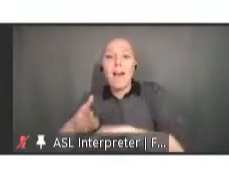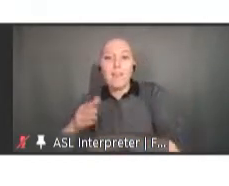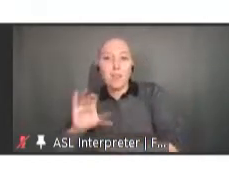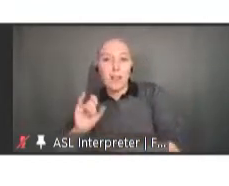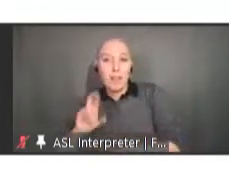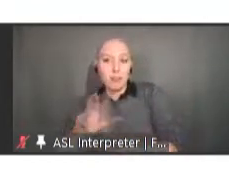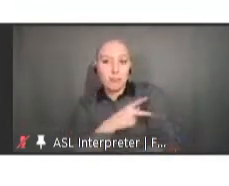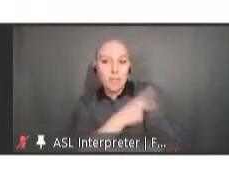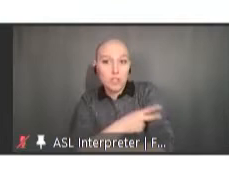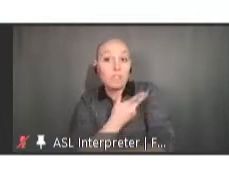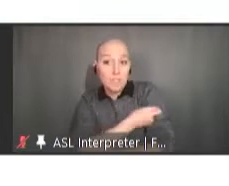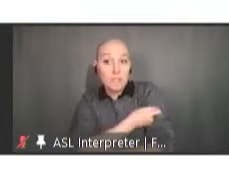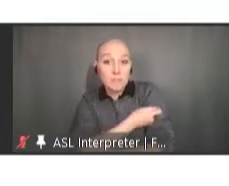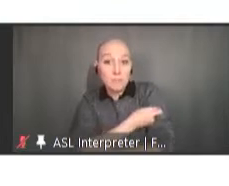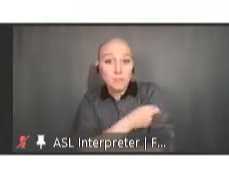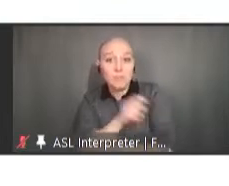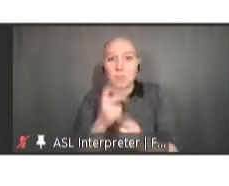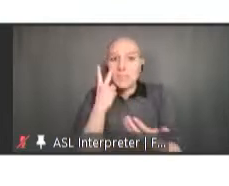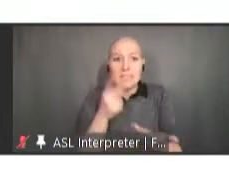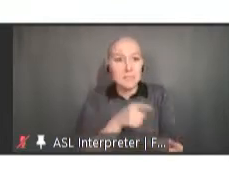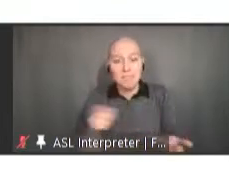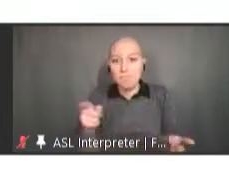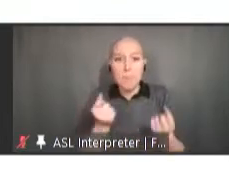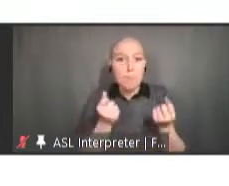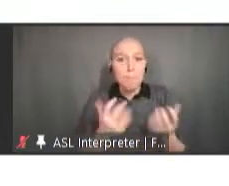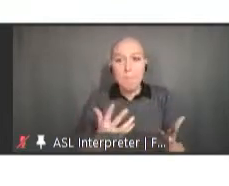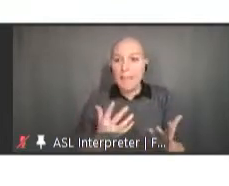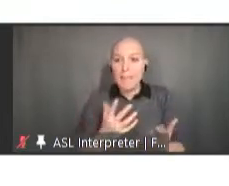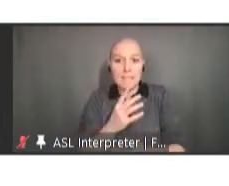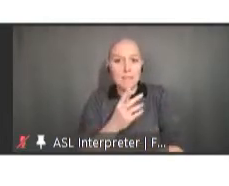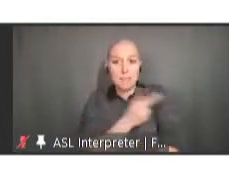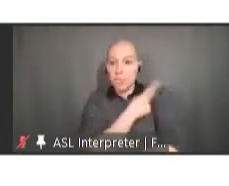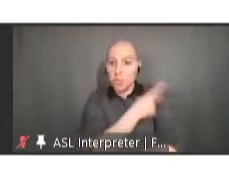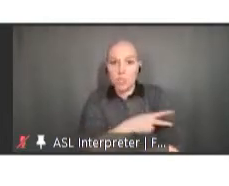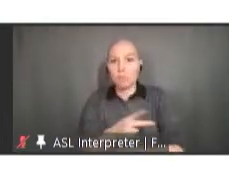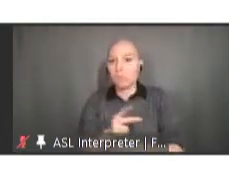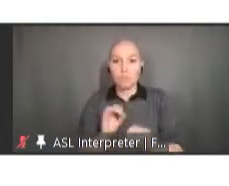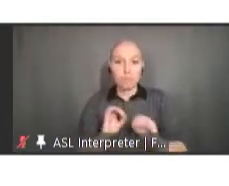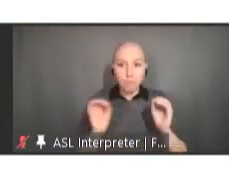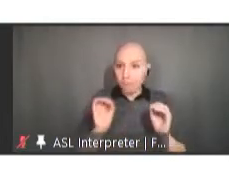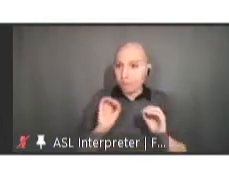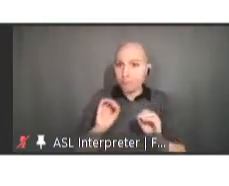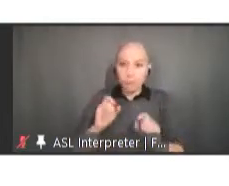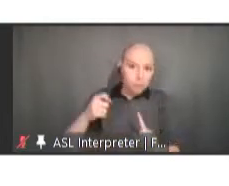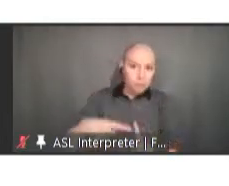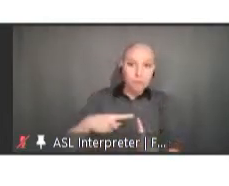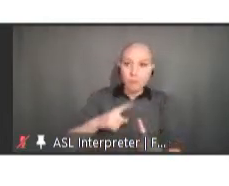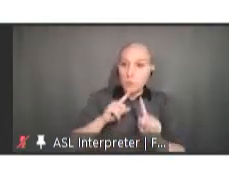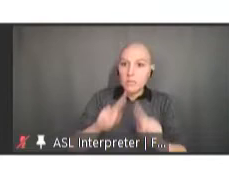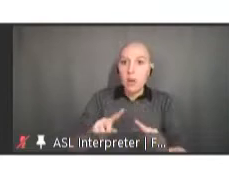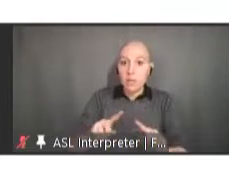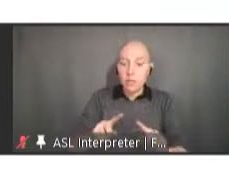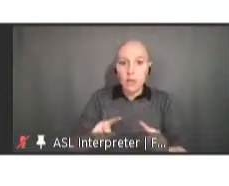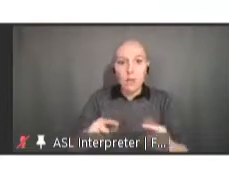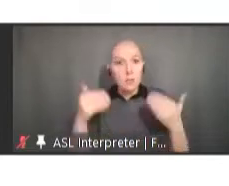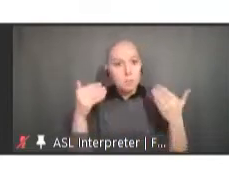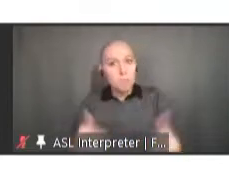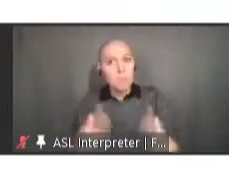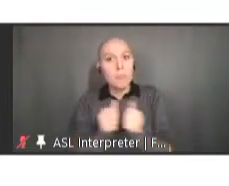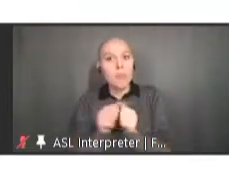don't mount a robust or even measurable immune response. And this is particularly striking in individuals with hematologic malignancies, which is the column in the middle.